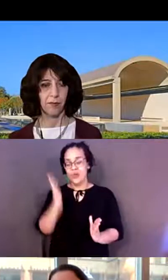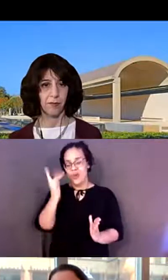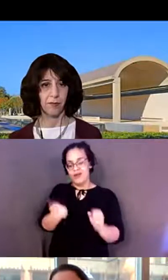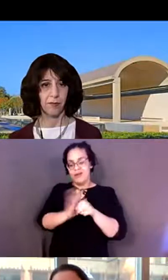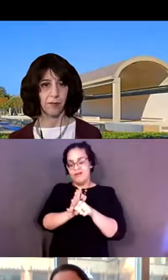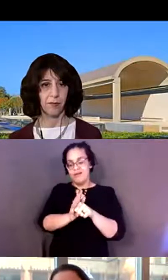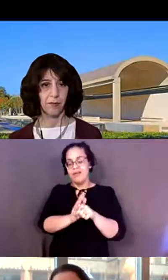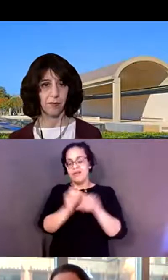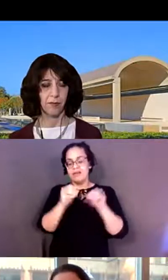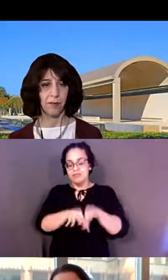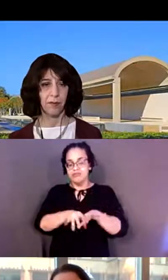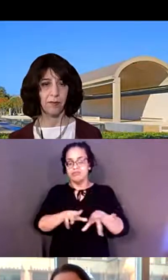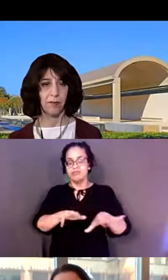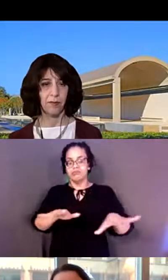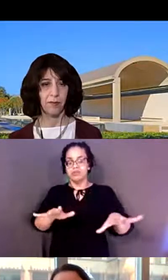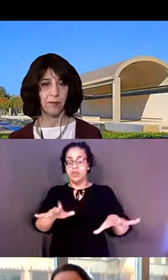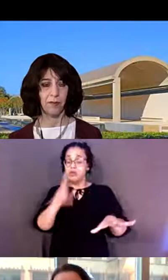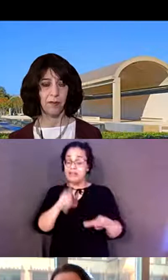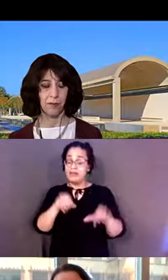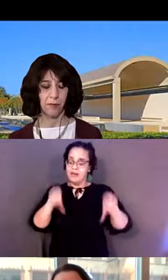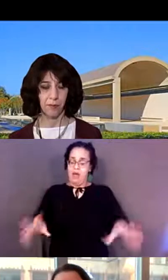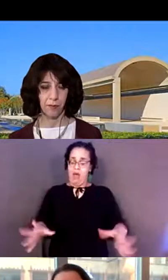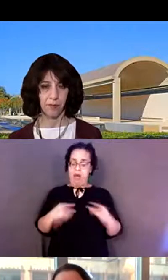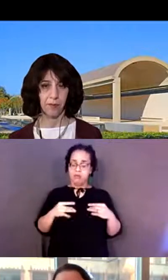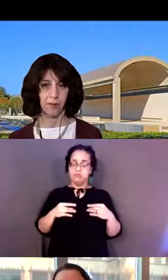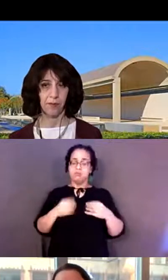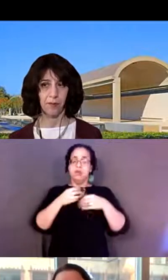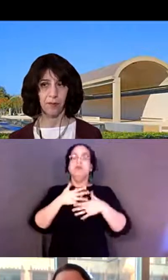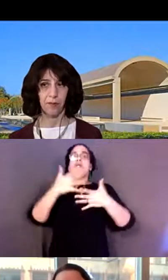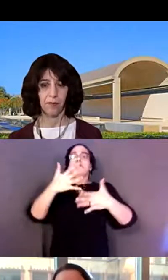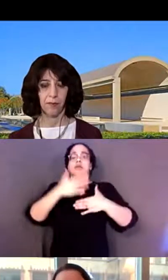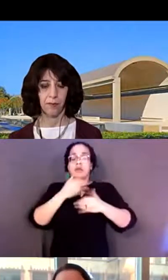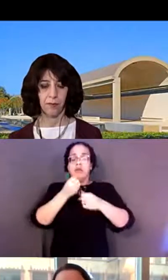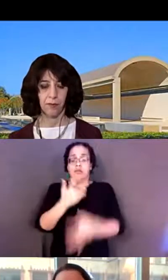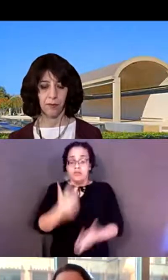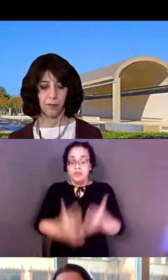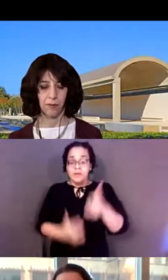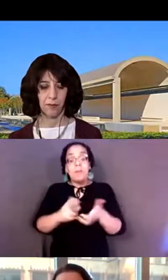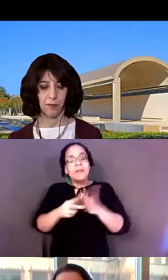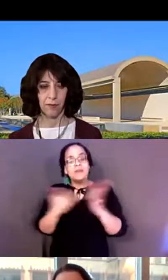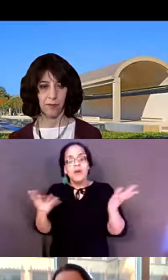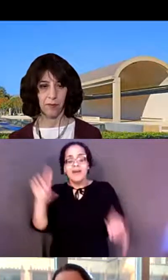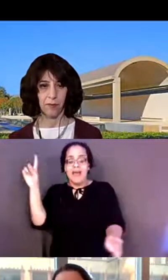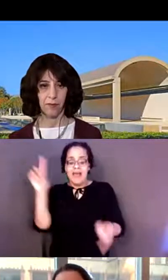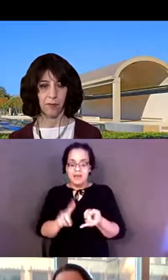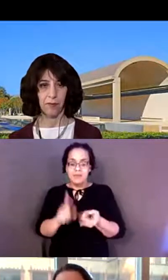and it being a respiratory illness that spread through breath and so limiting the people who were in these settings